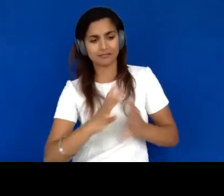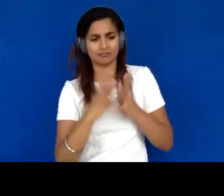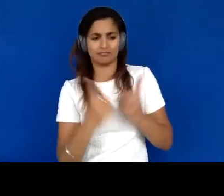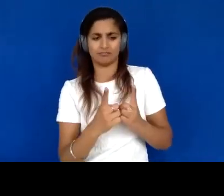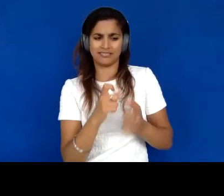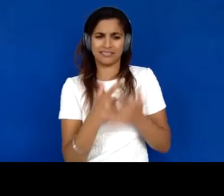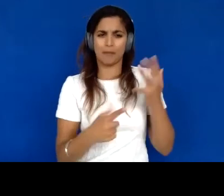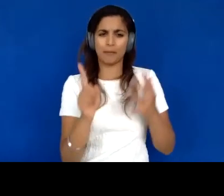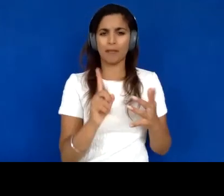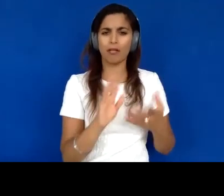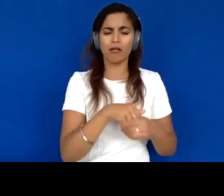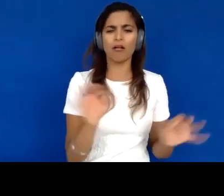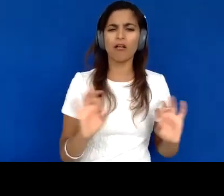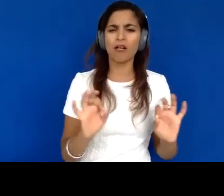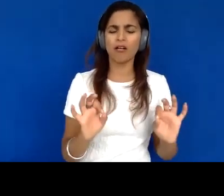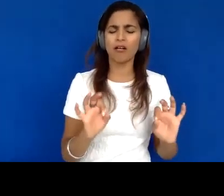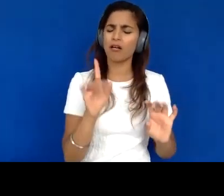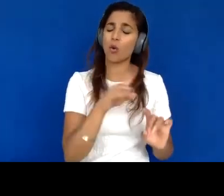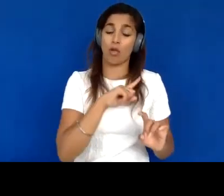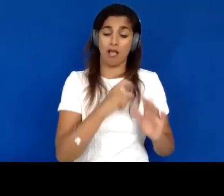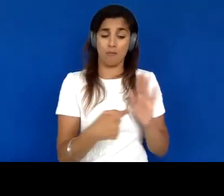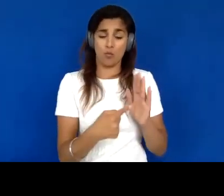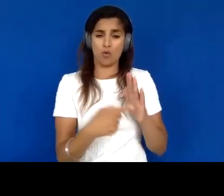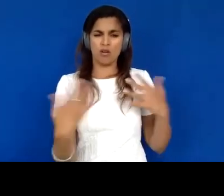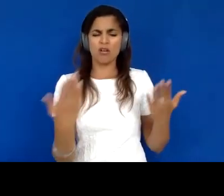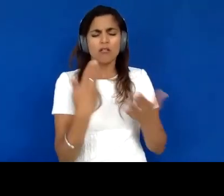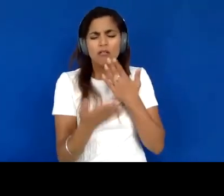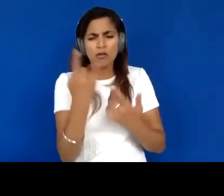no matter how many disabled people you show on TV or how many female Paralympic